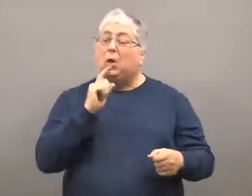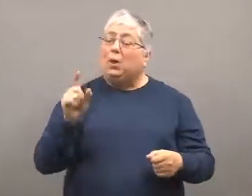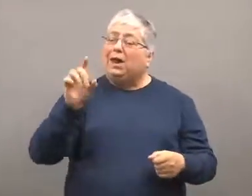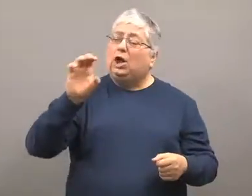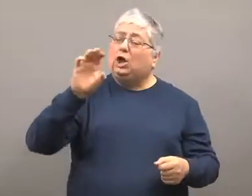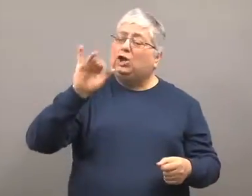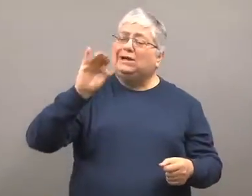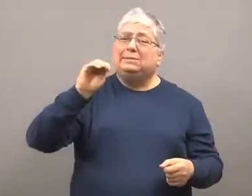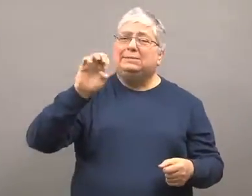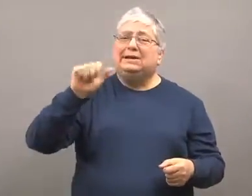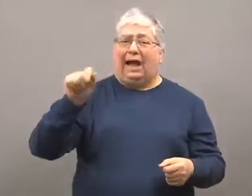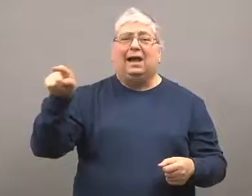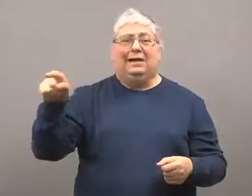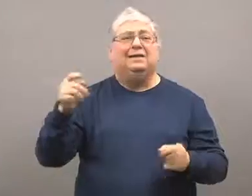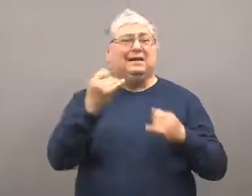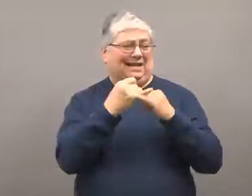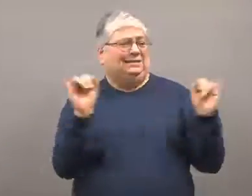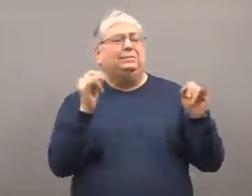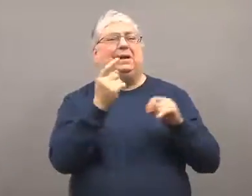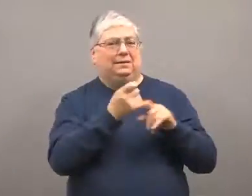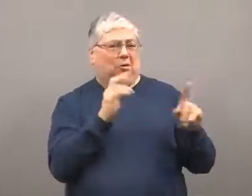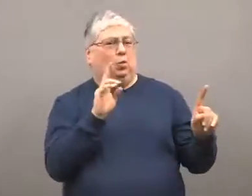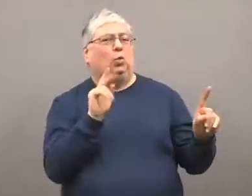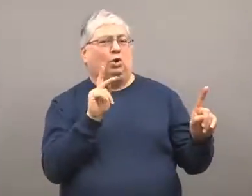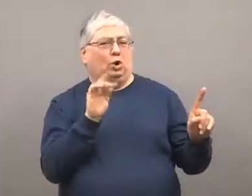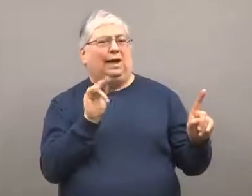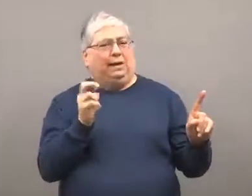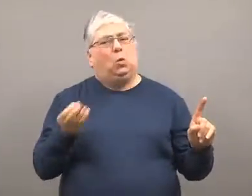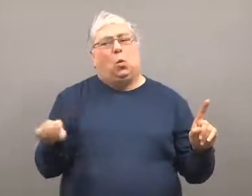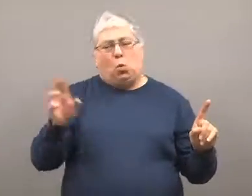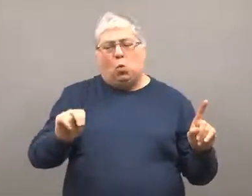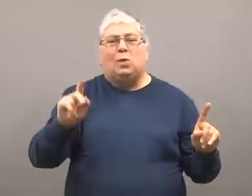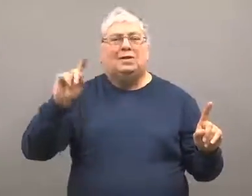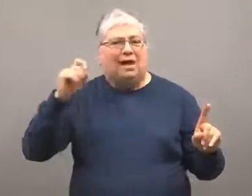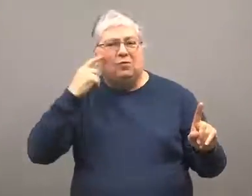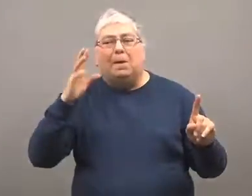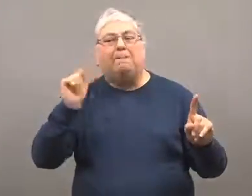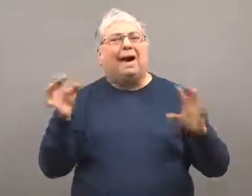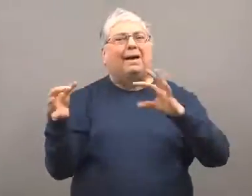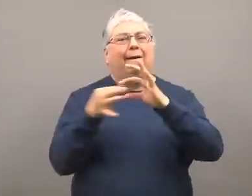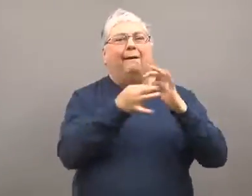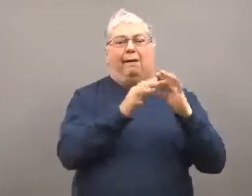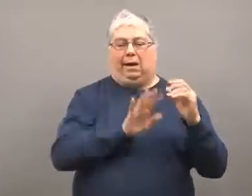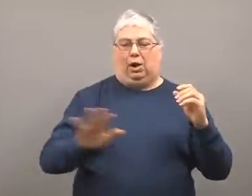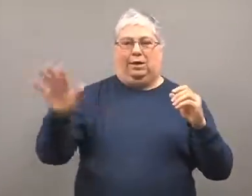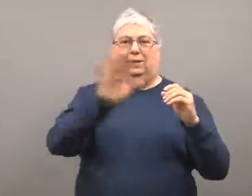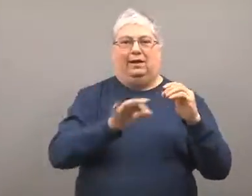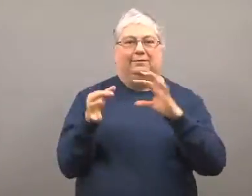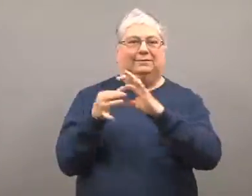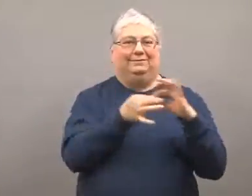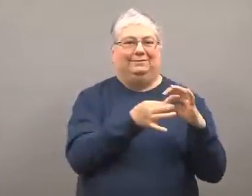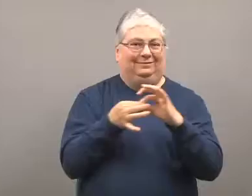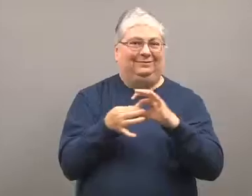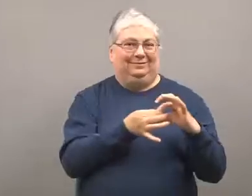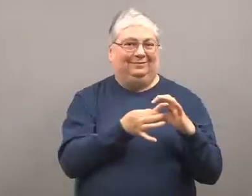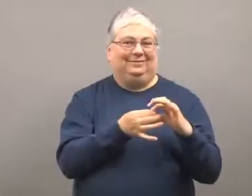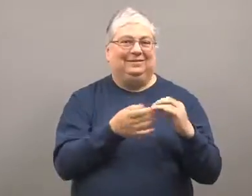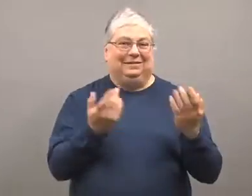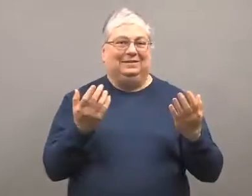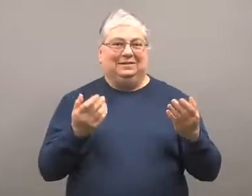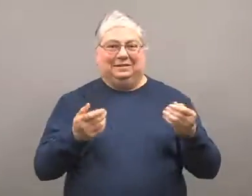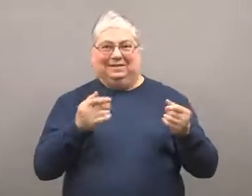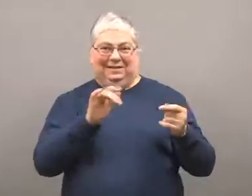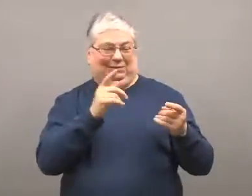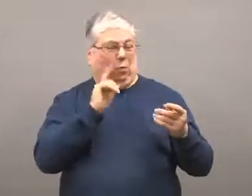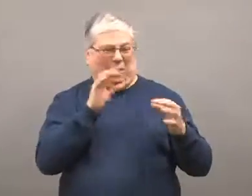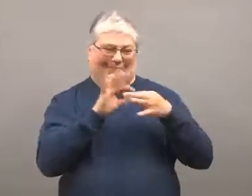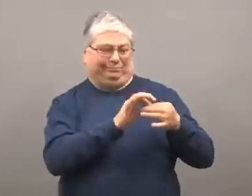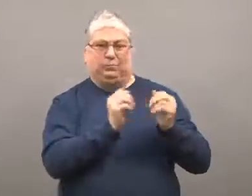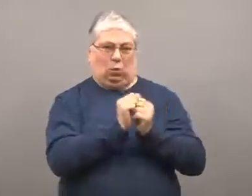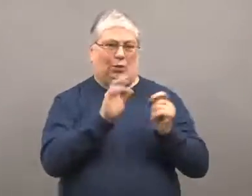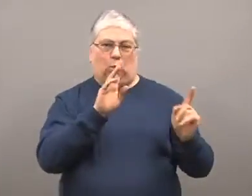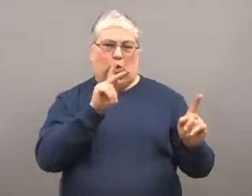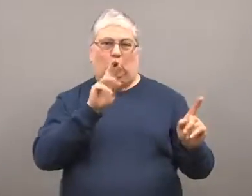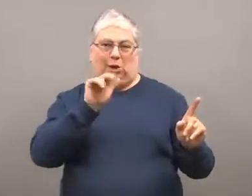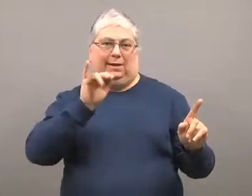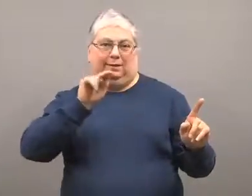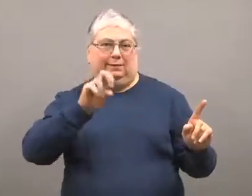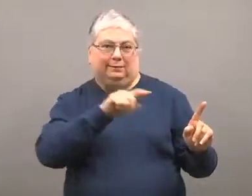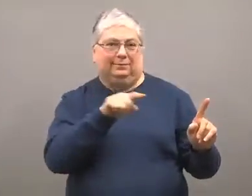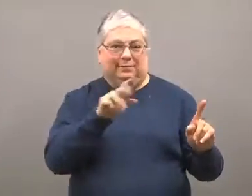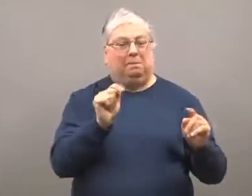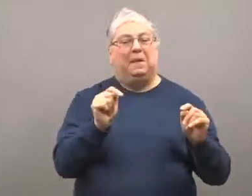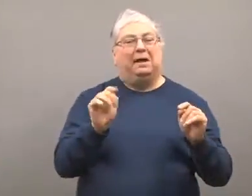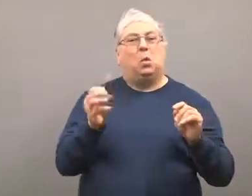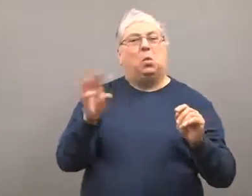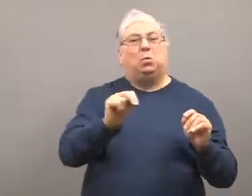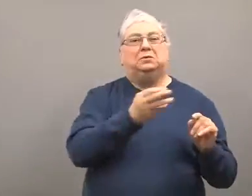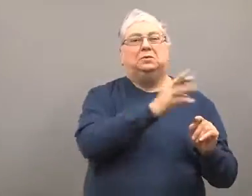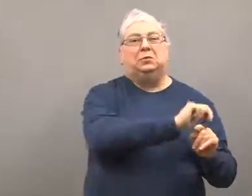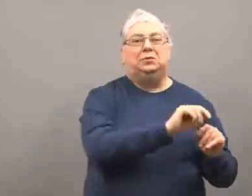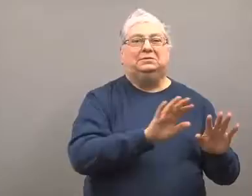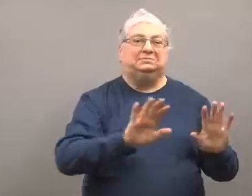While Crimea is independently governed, it is linked to Ukraine.